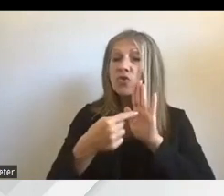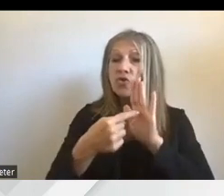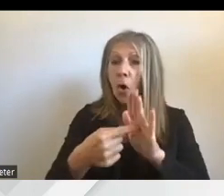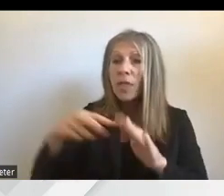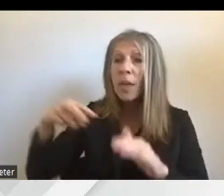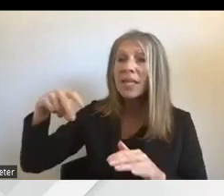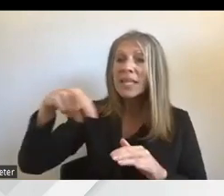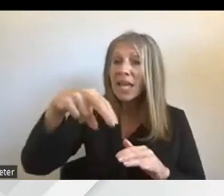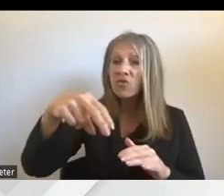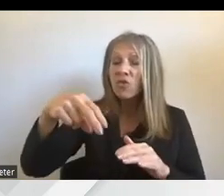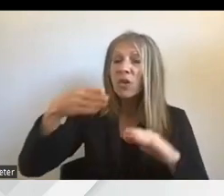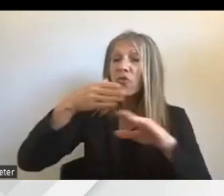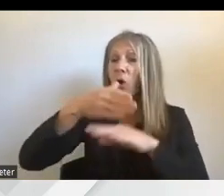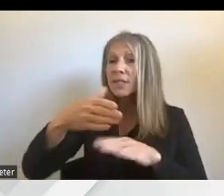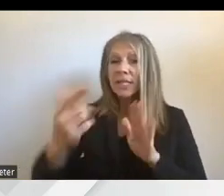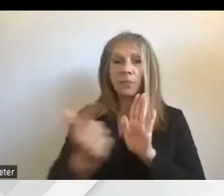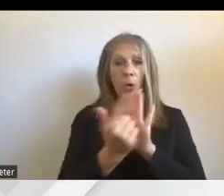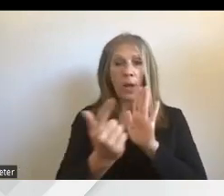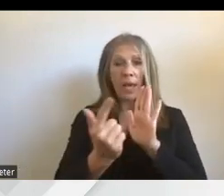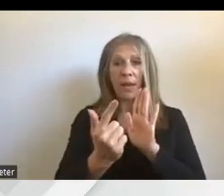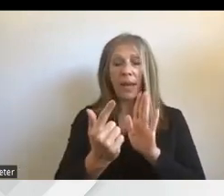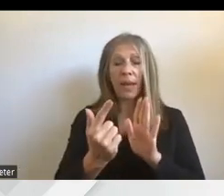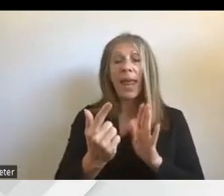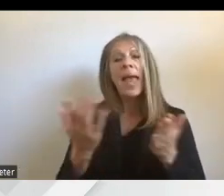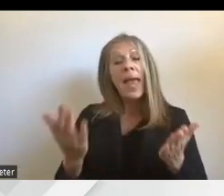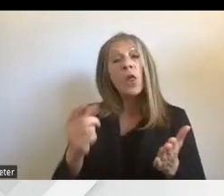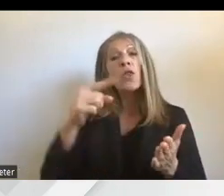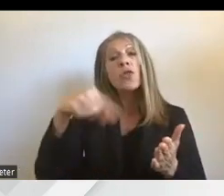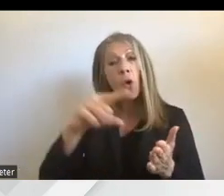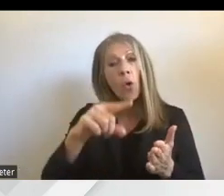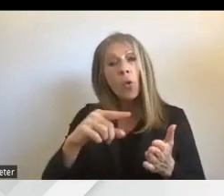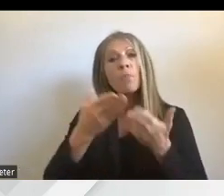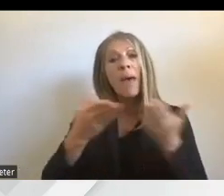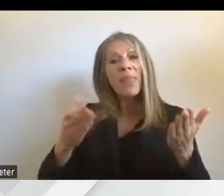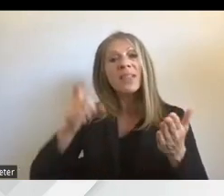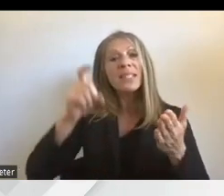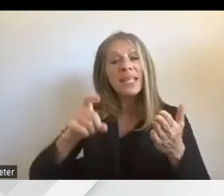pedestrian crossing is prohibited as long as those methods meet the requirements.